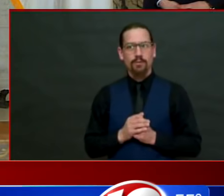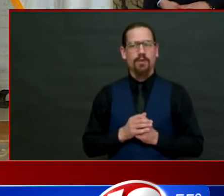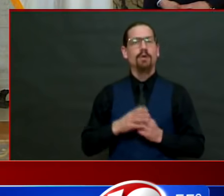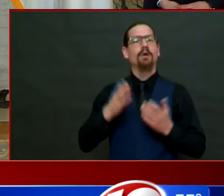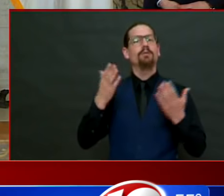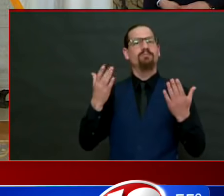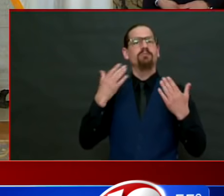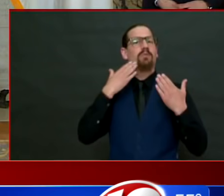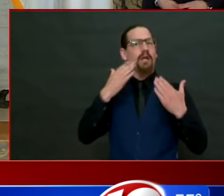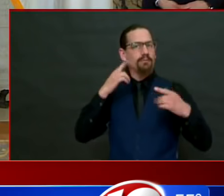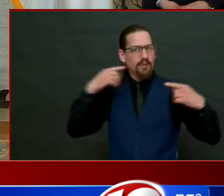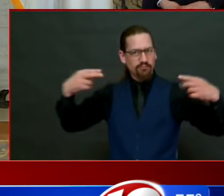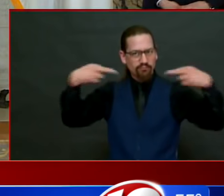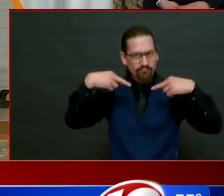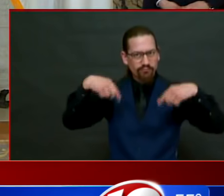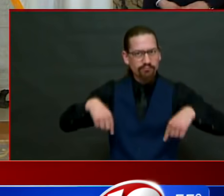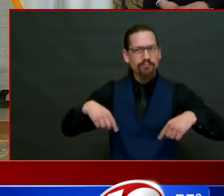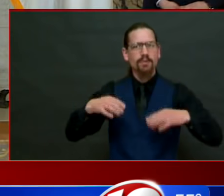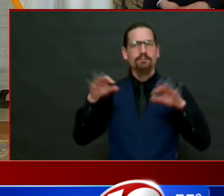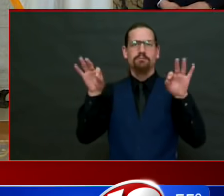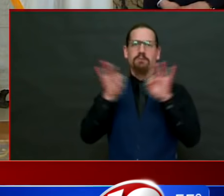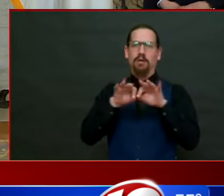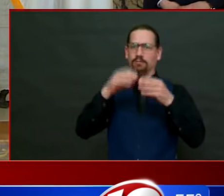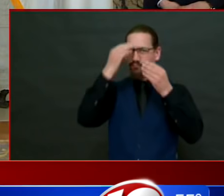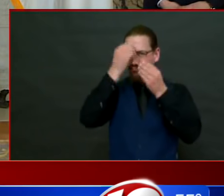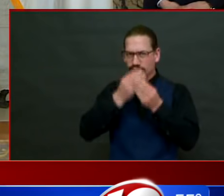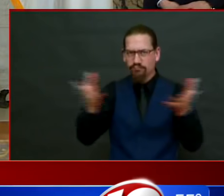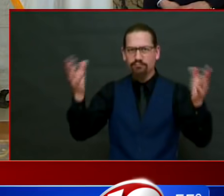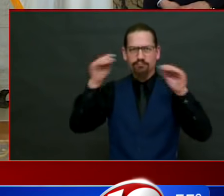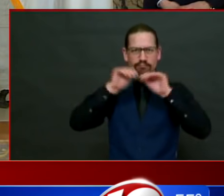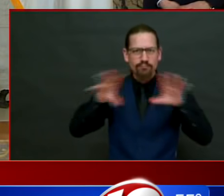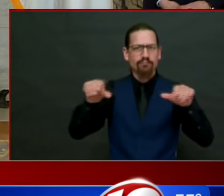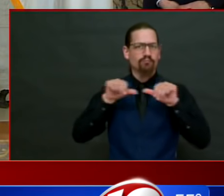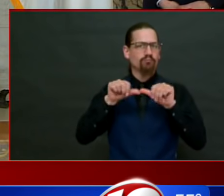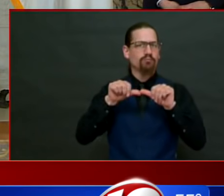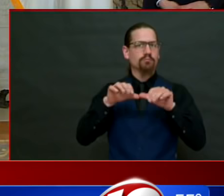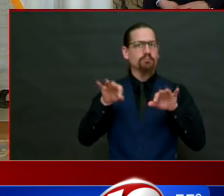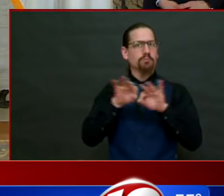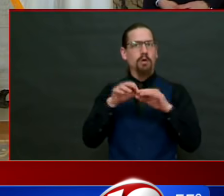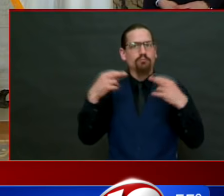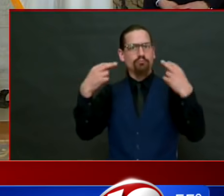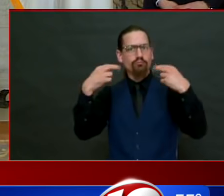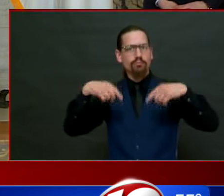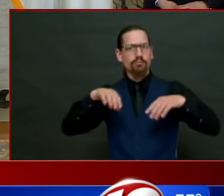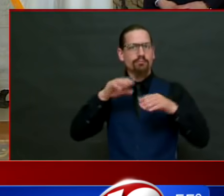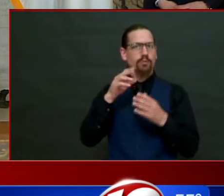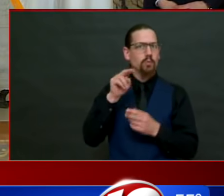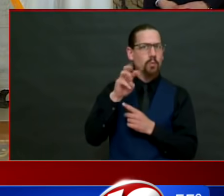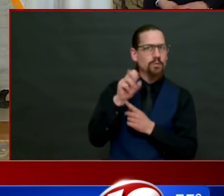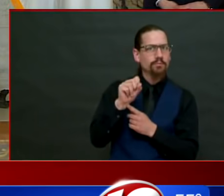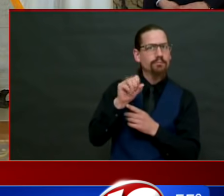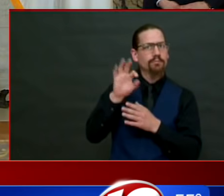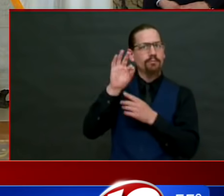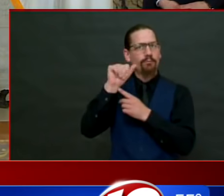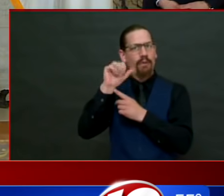PANDEMIC. I WOULD LIKE TO THANK YOU FOR JOINING ME. THIS IS AN IMPORTANT WAY TO GET